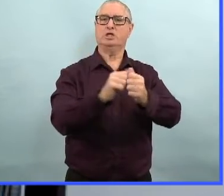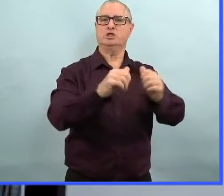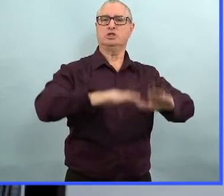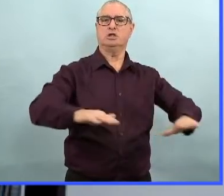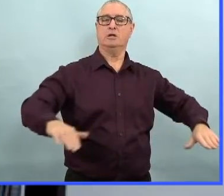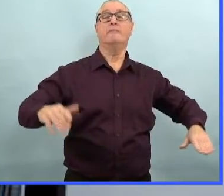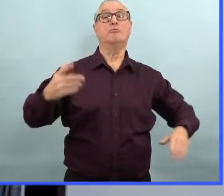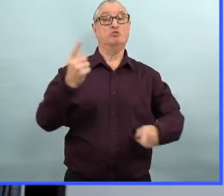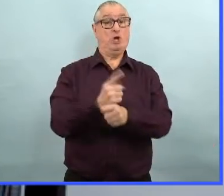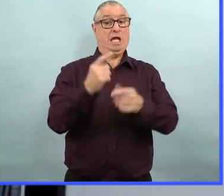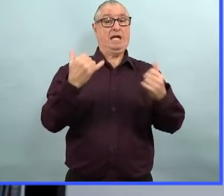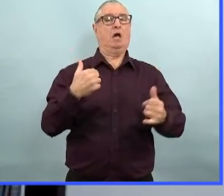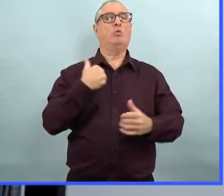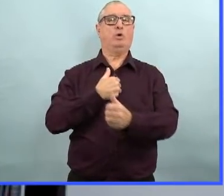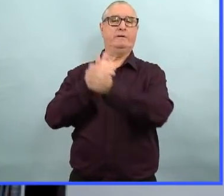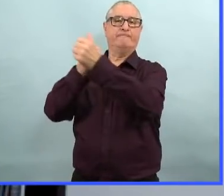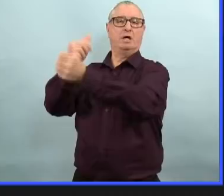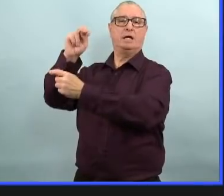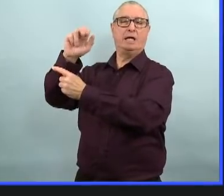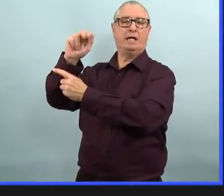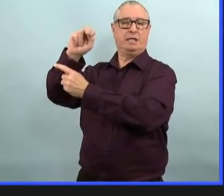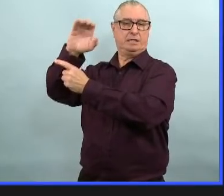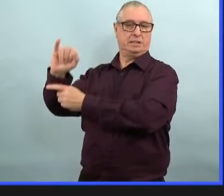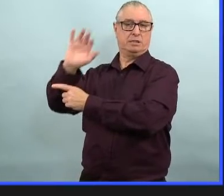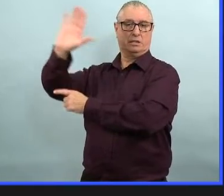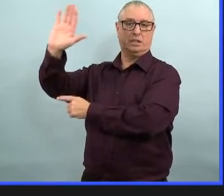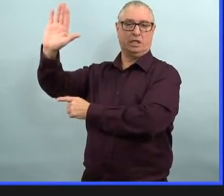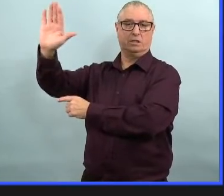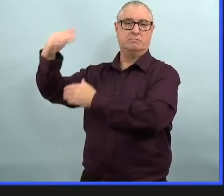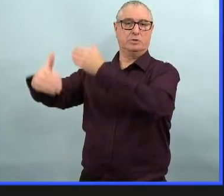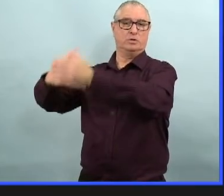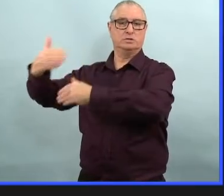okay thank you very much for that uh dr reusing rapid tests for teachers daycare